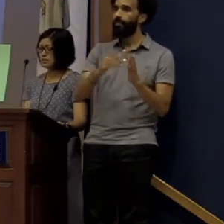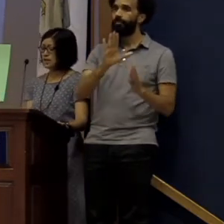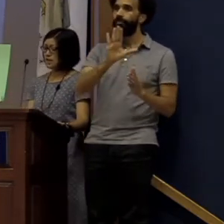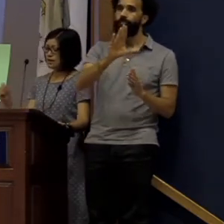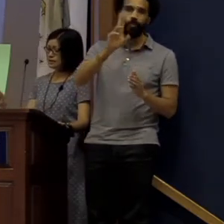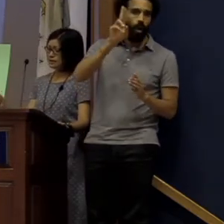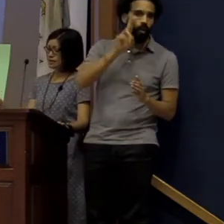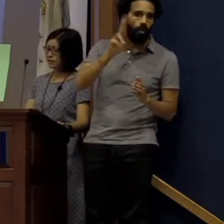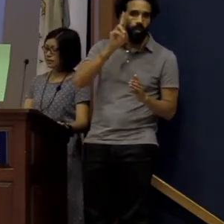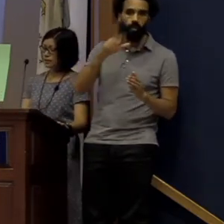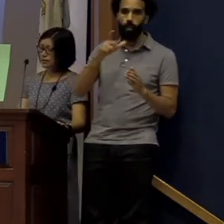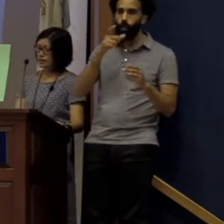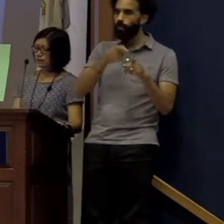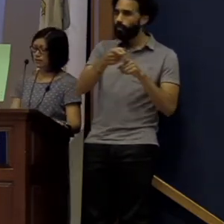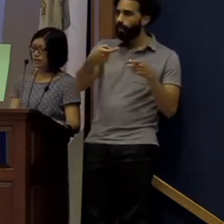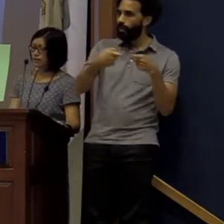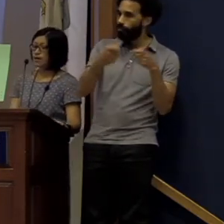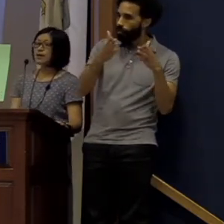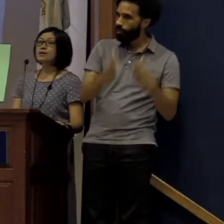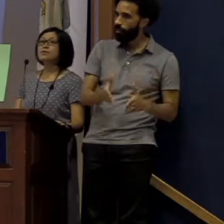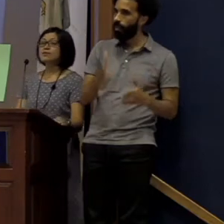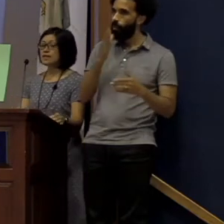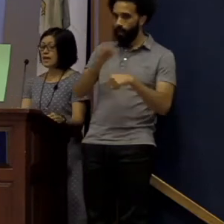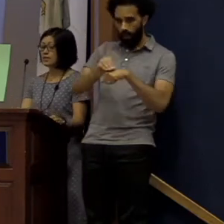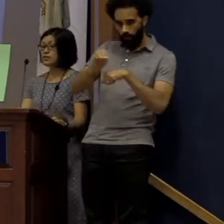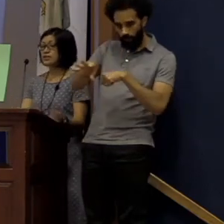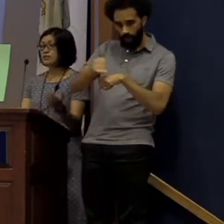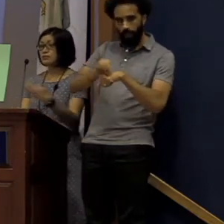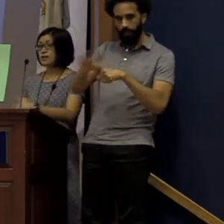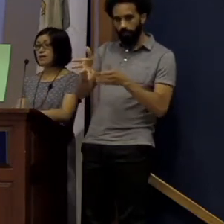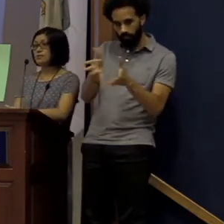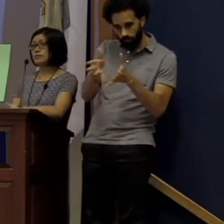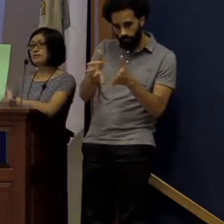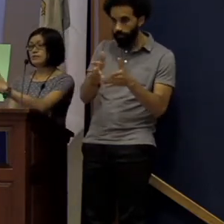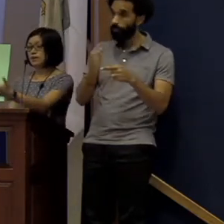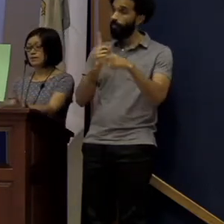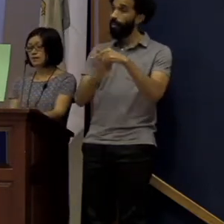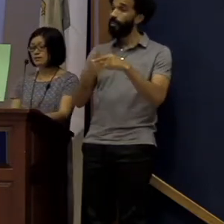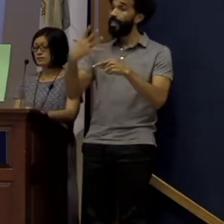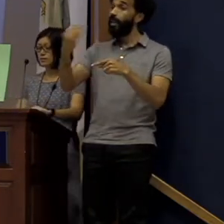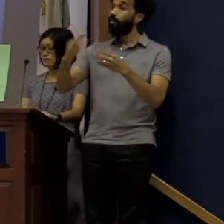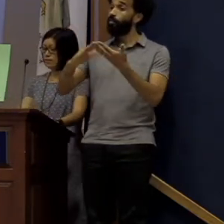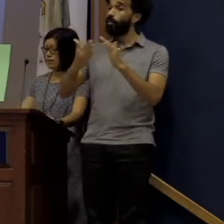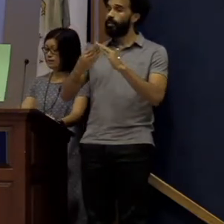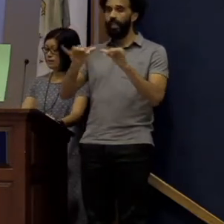That was the boy who was talking in the video Community engineers who came during a feedback cycle to give them ideas